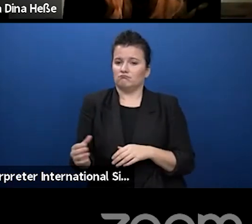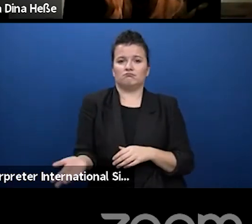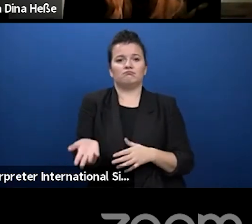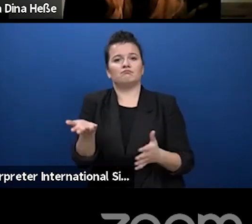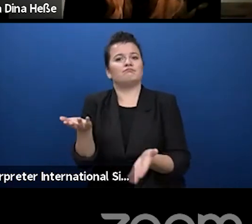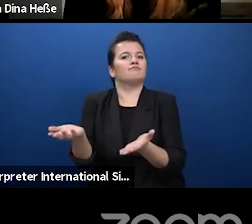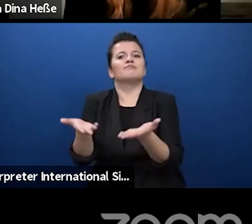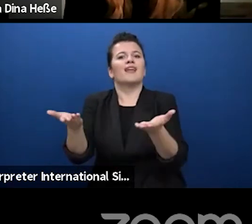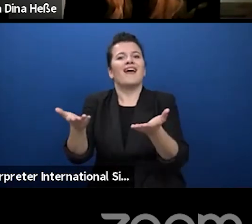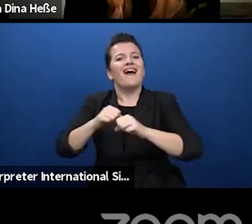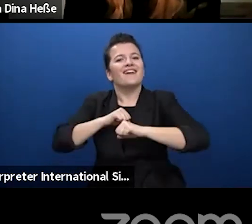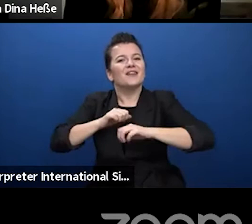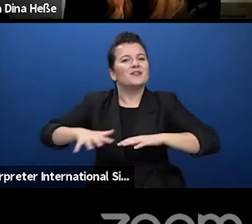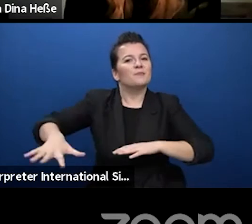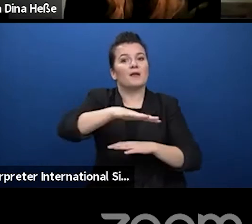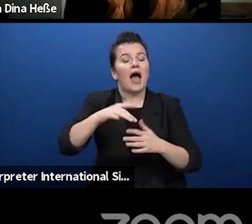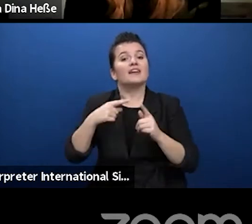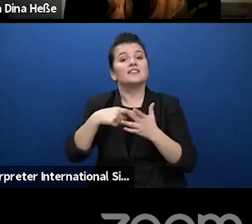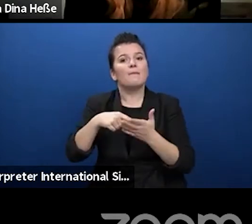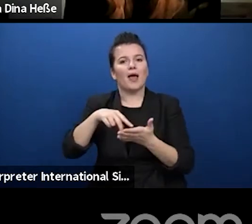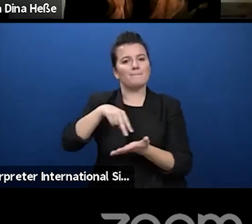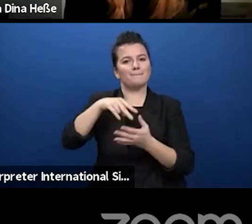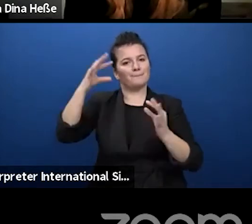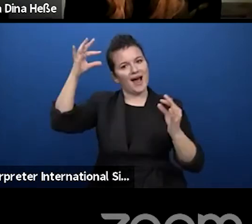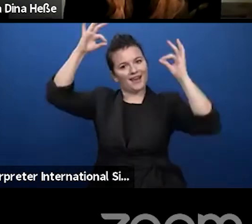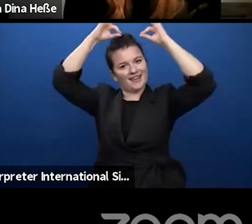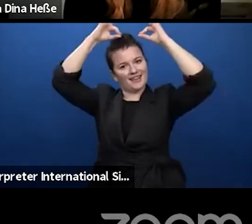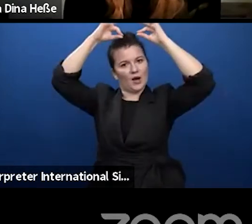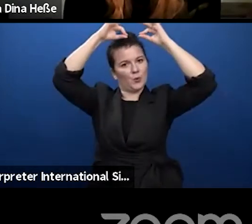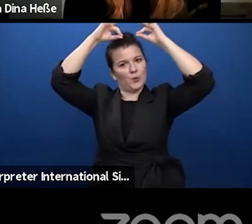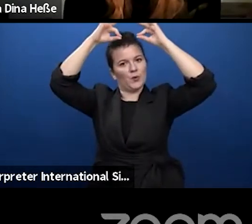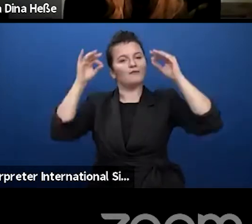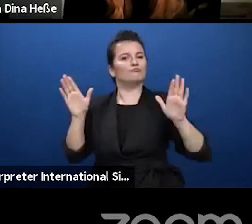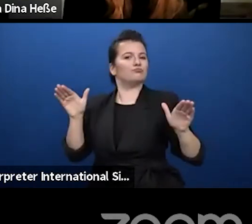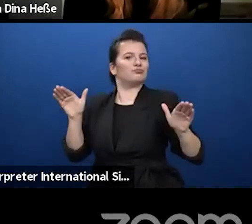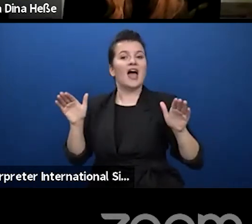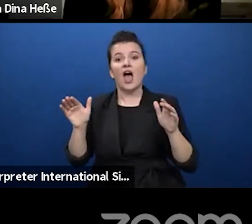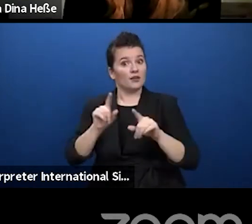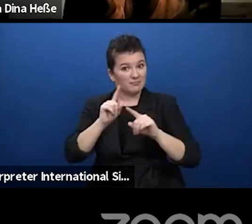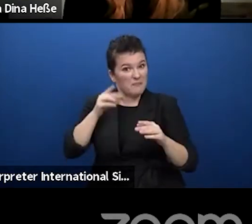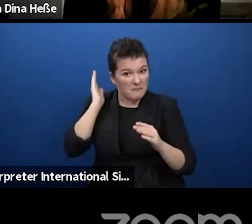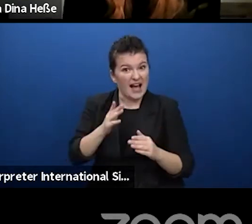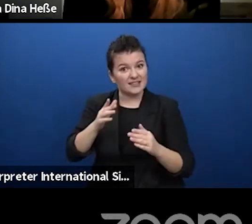a space also with the ballerina doesn't have to be a ballerina you know what I mean. It's like she studied that but she can do something else you know. It's more about like an artistic